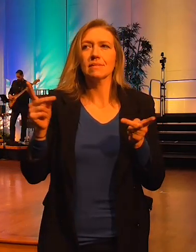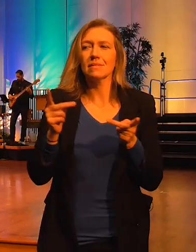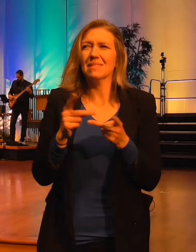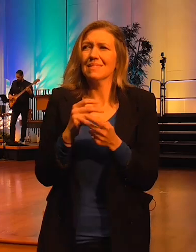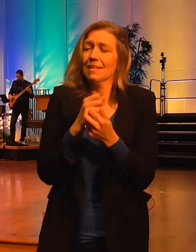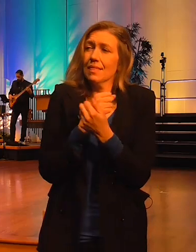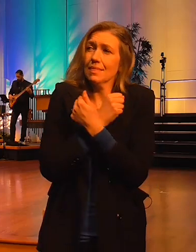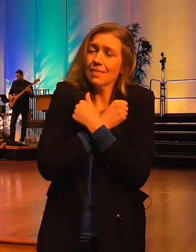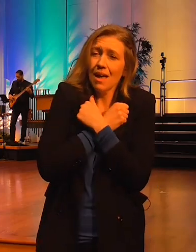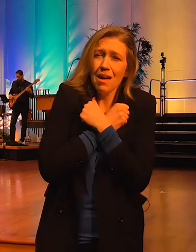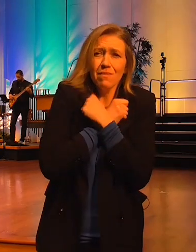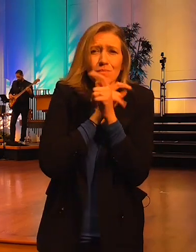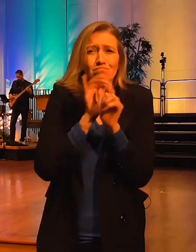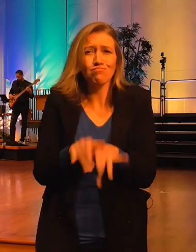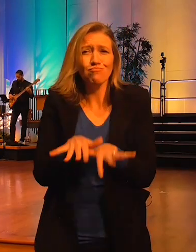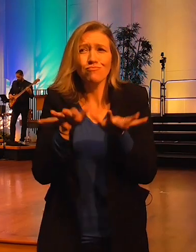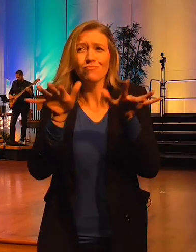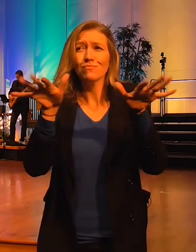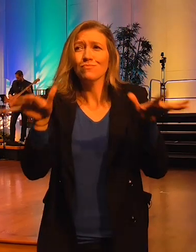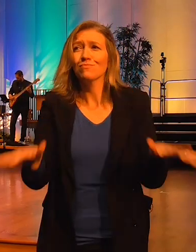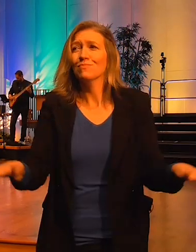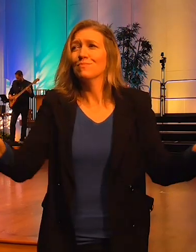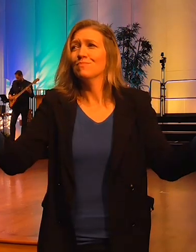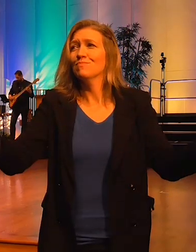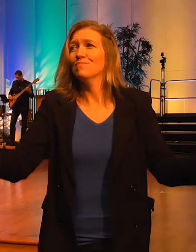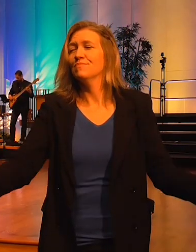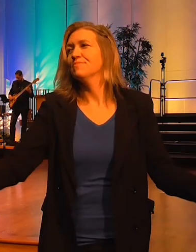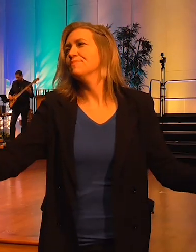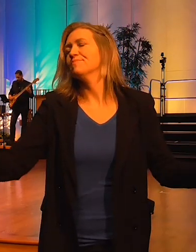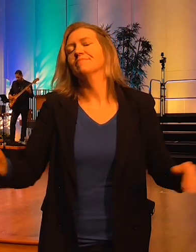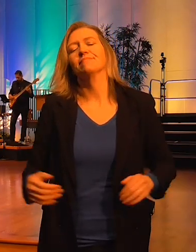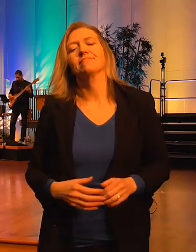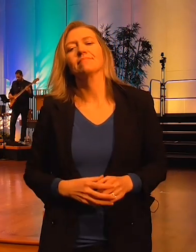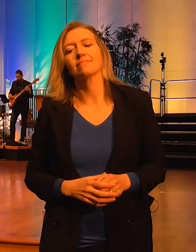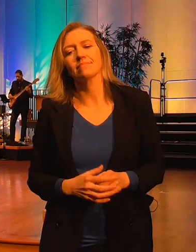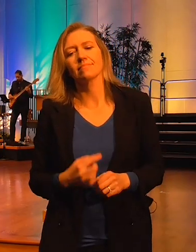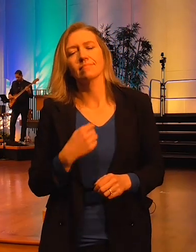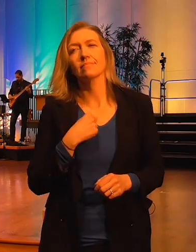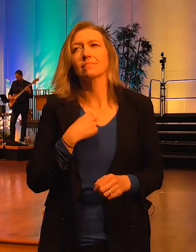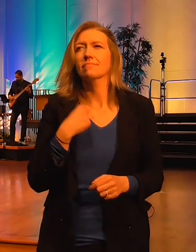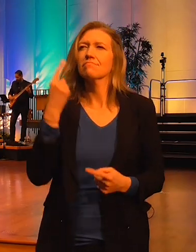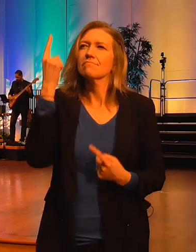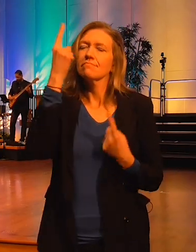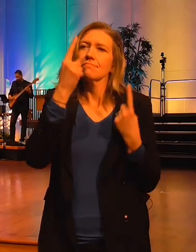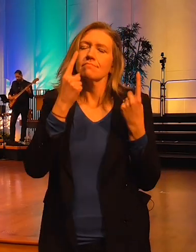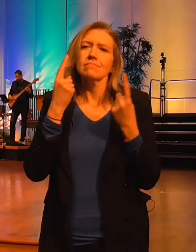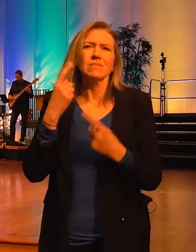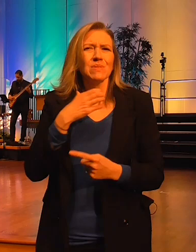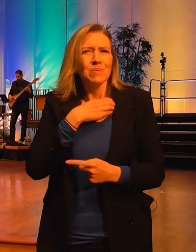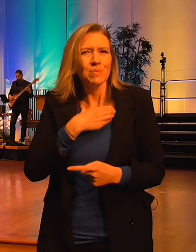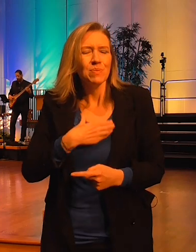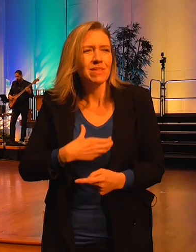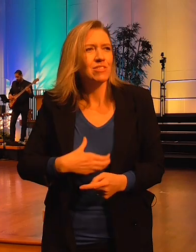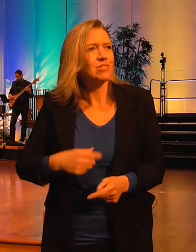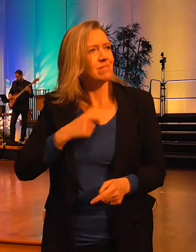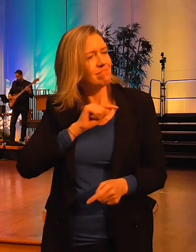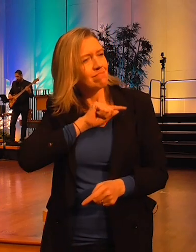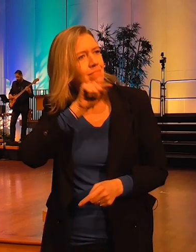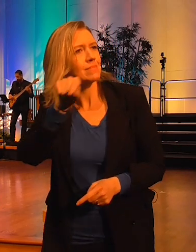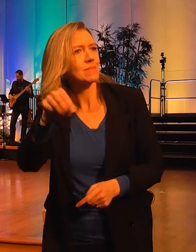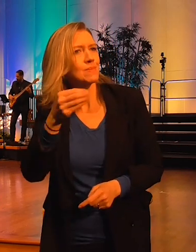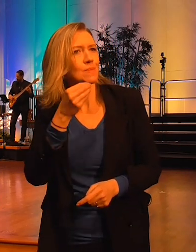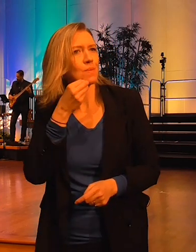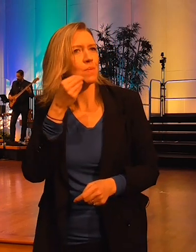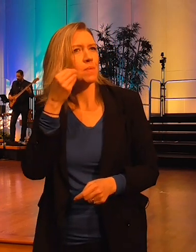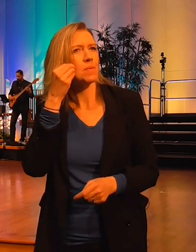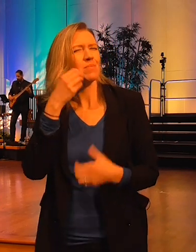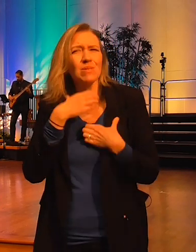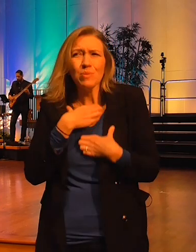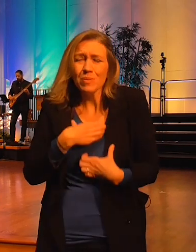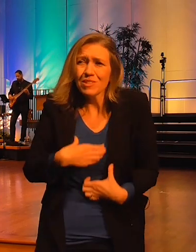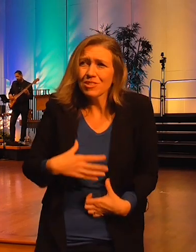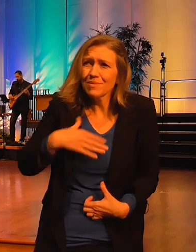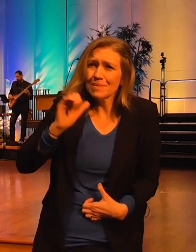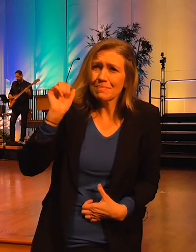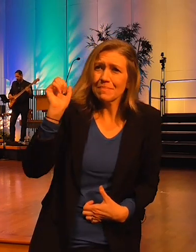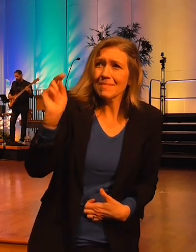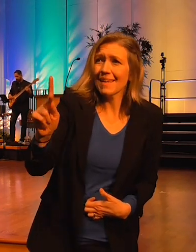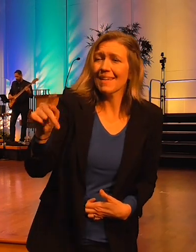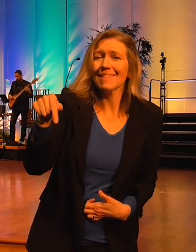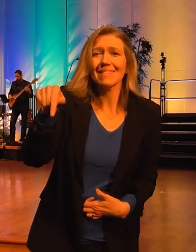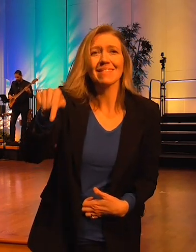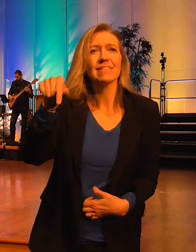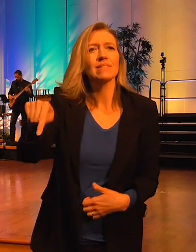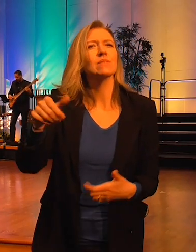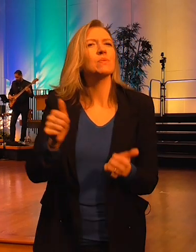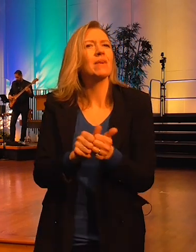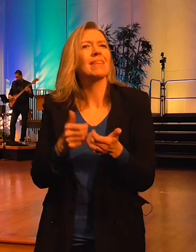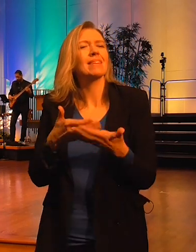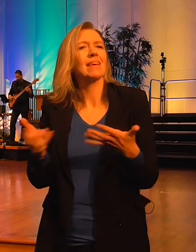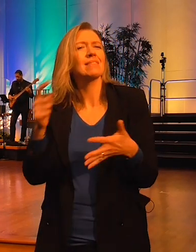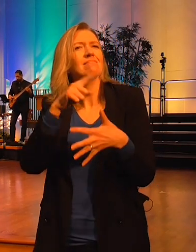overflowing I wish I was home I wish I was back there with the things that i' been